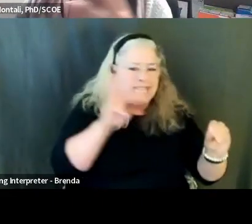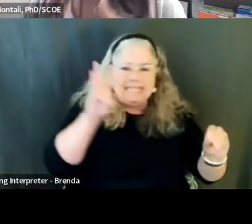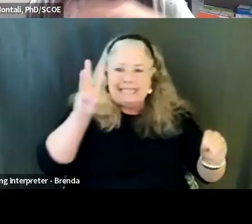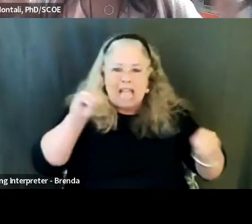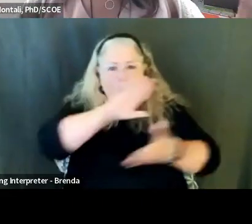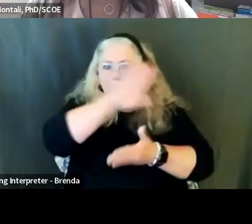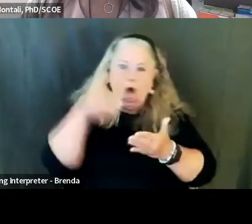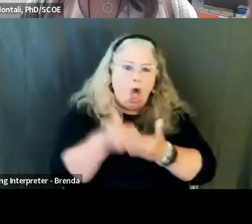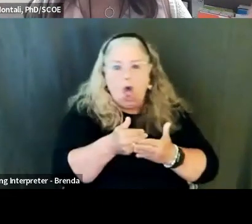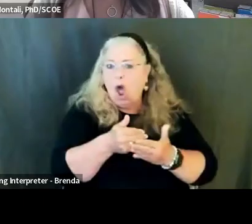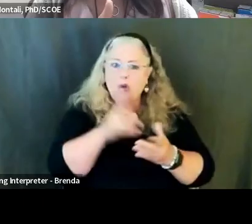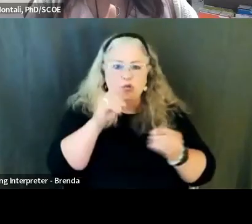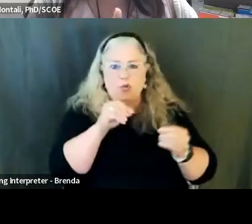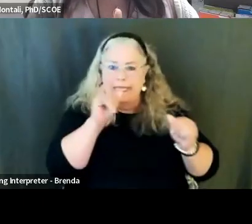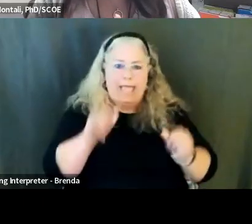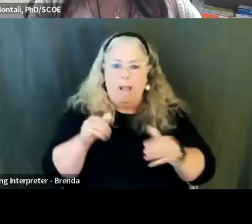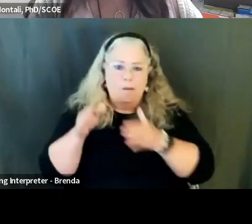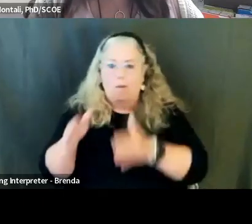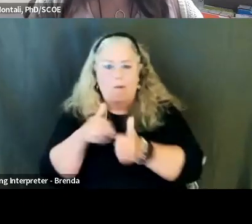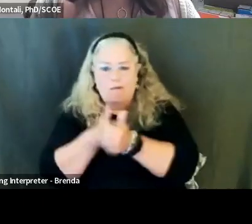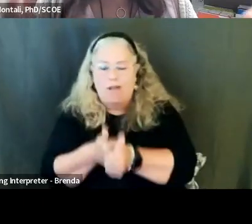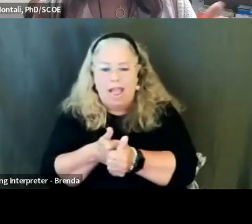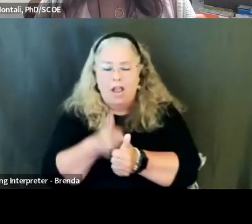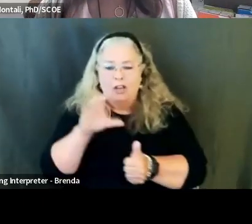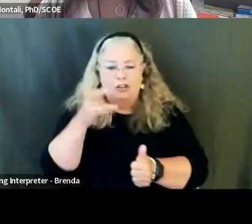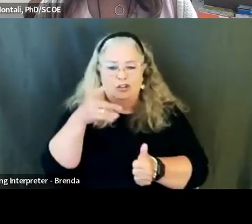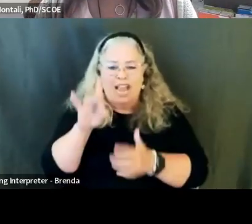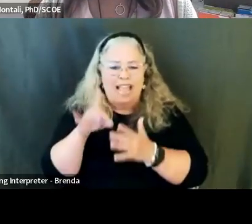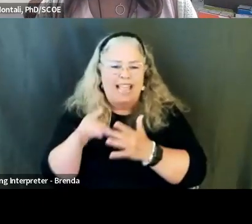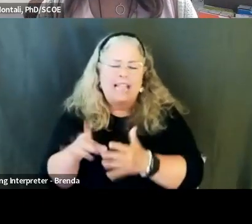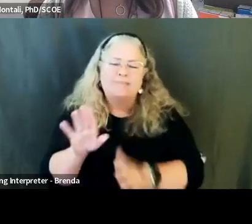“Okay now we're just gonna we're gonna follow the child's lead!” I mean it's really not realistic